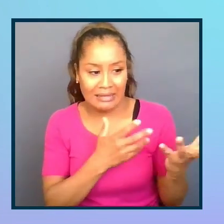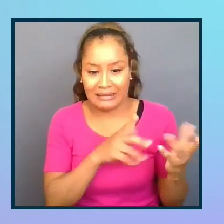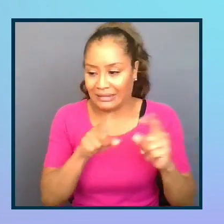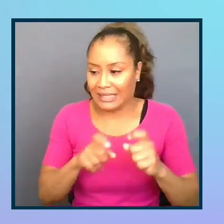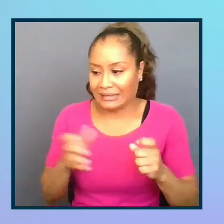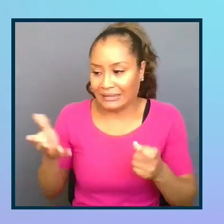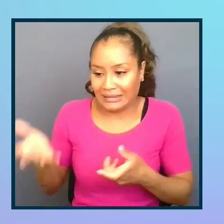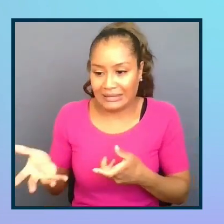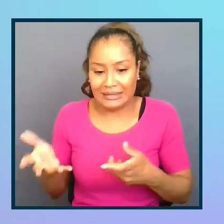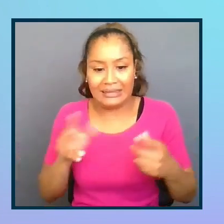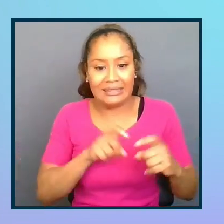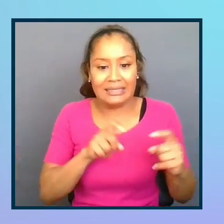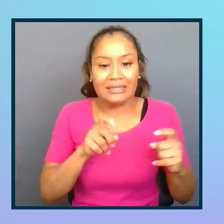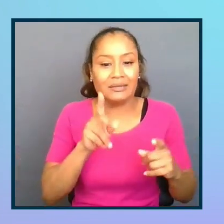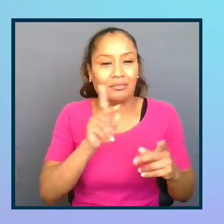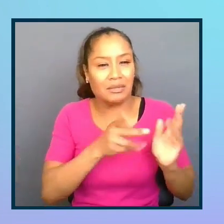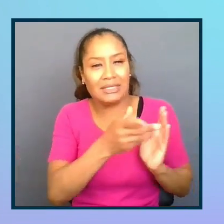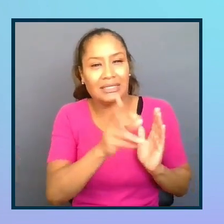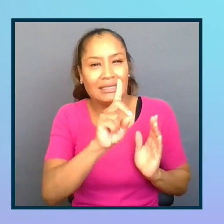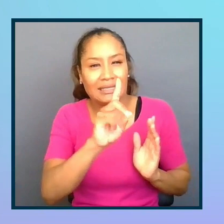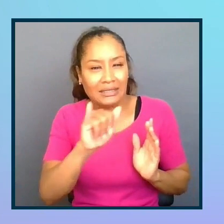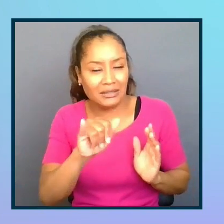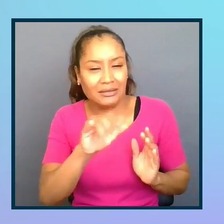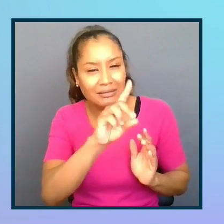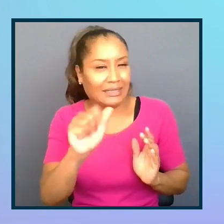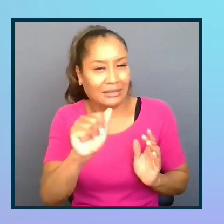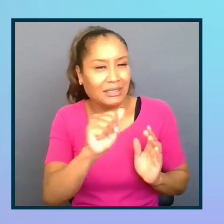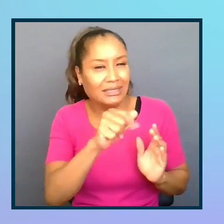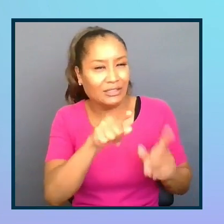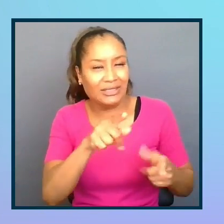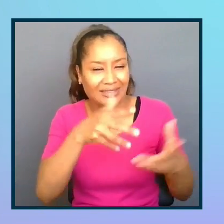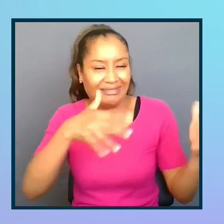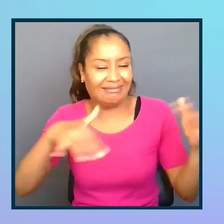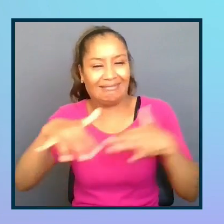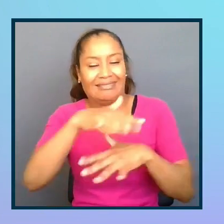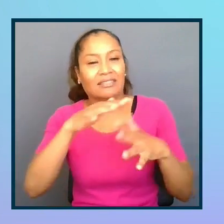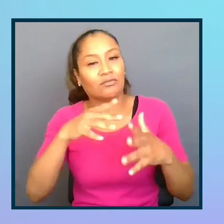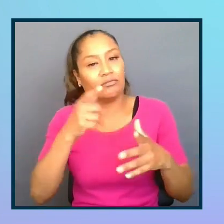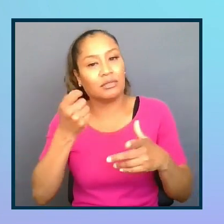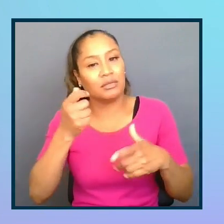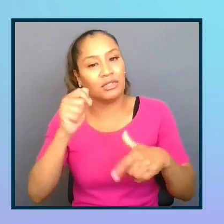with people with disabilities over this environment is a little bit of a challenge, but again,